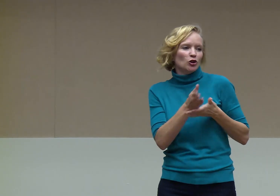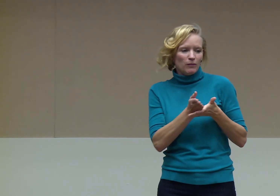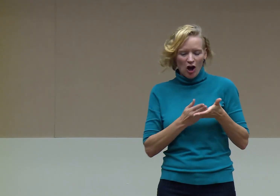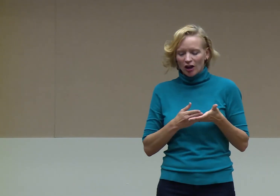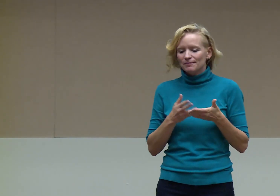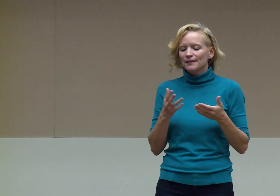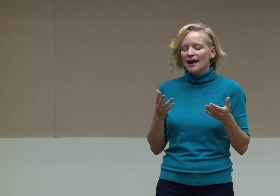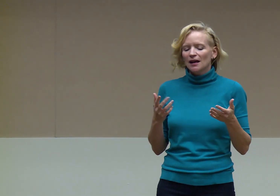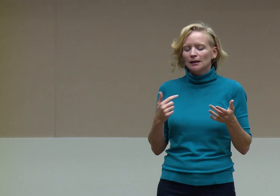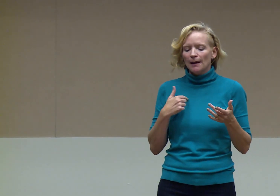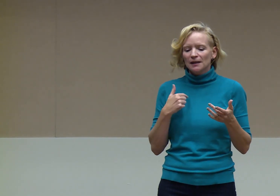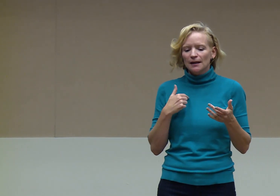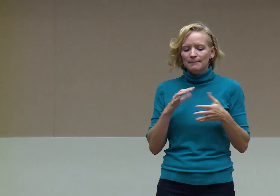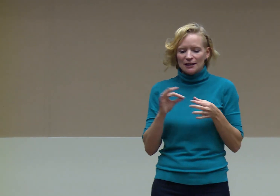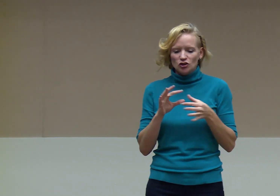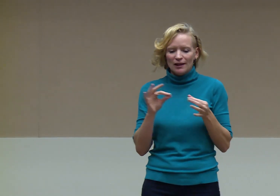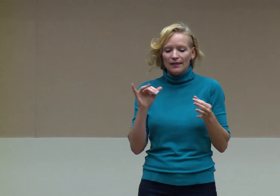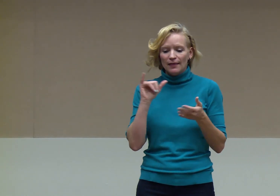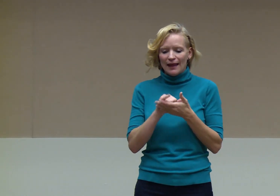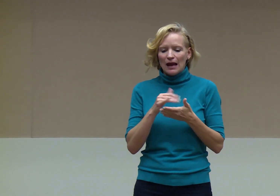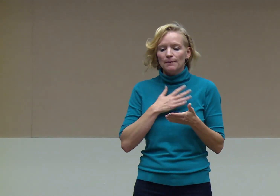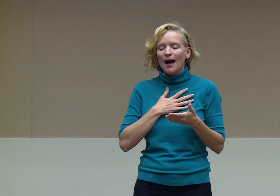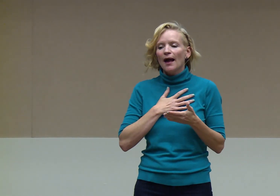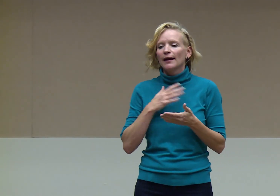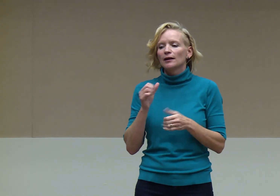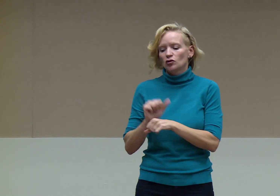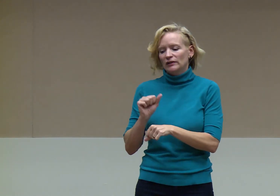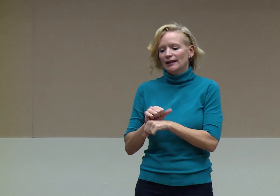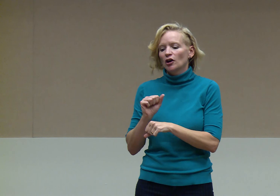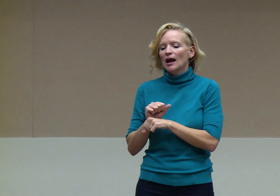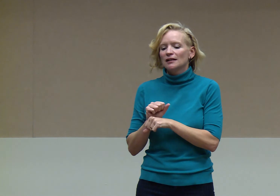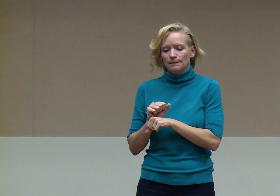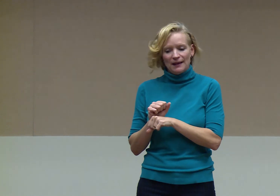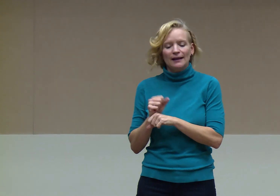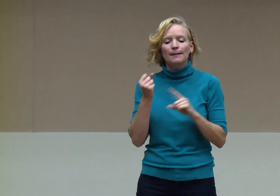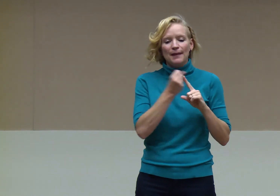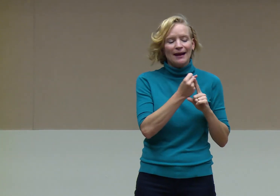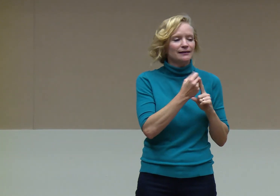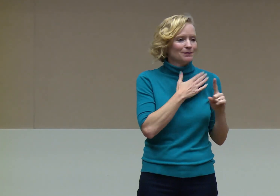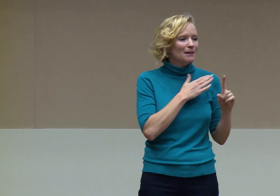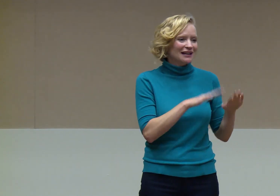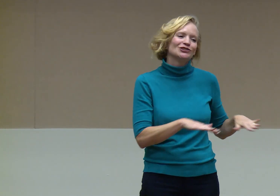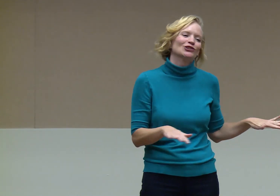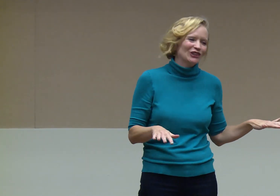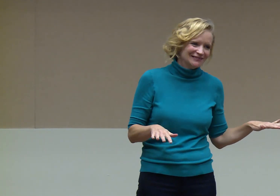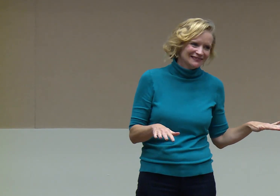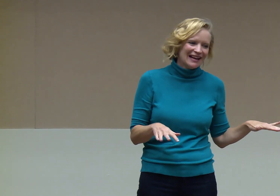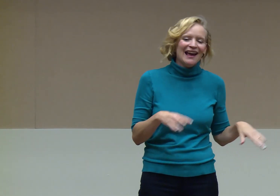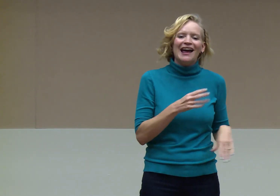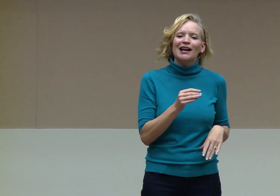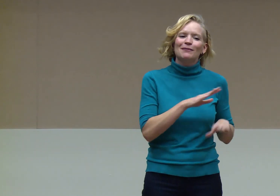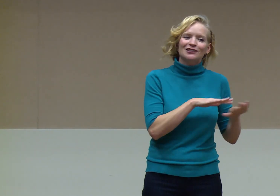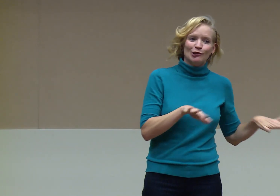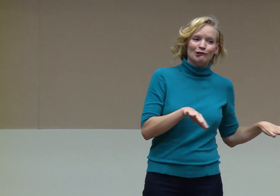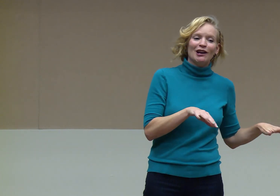So personal part of things. So I talked a little bit to my career and the impact that it's had on my own family.